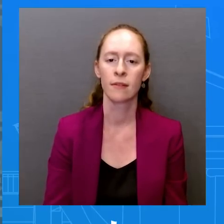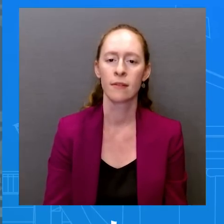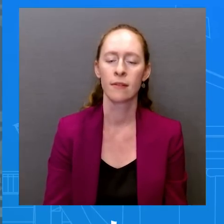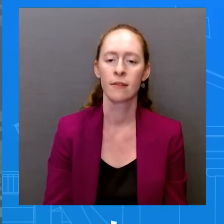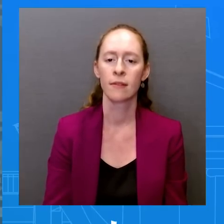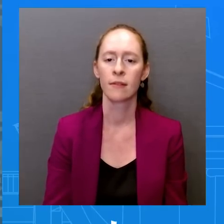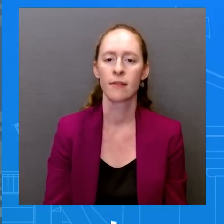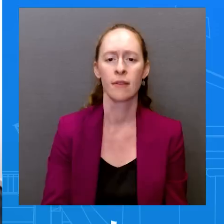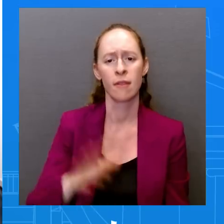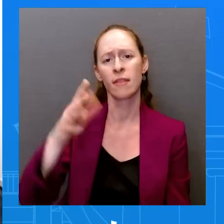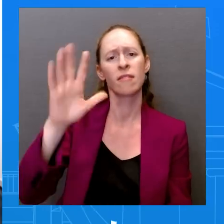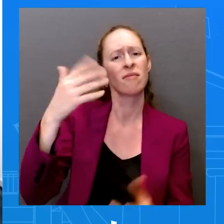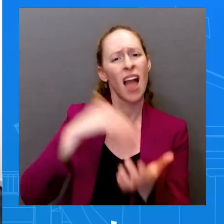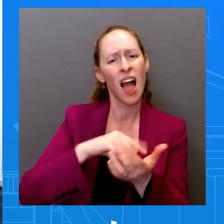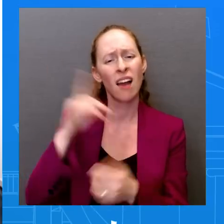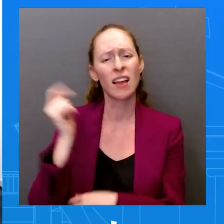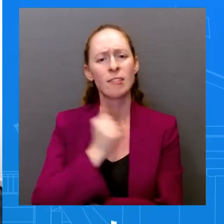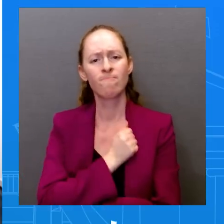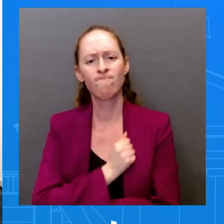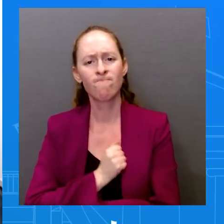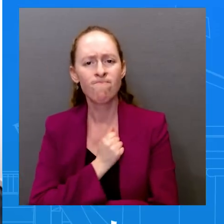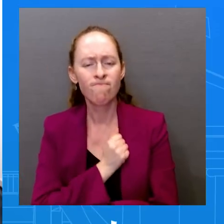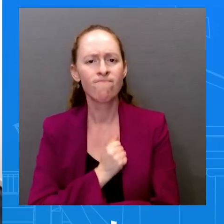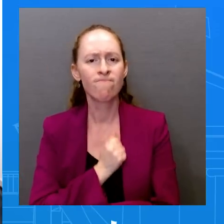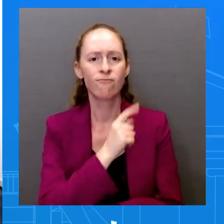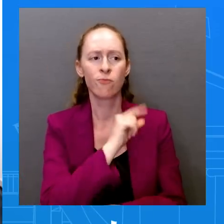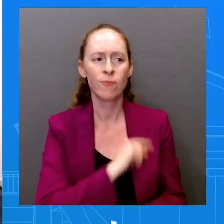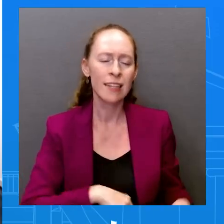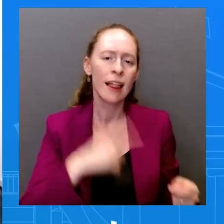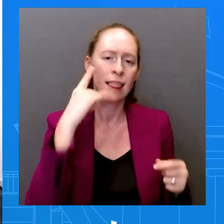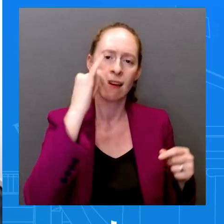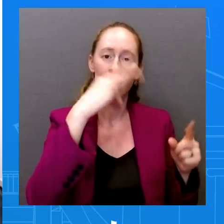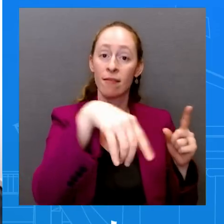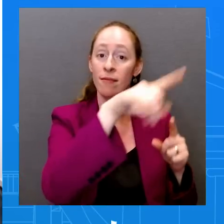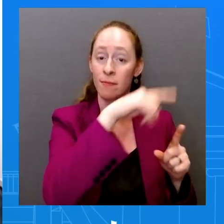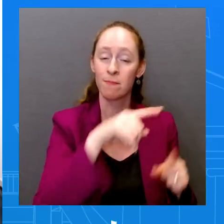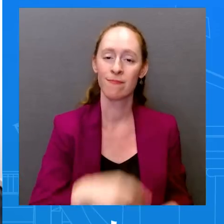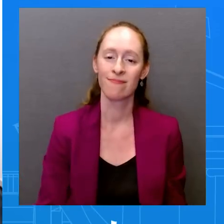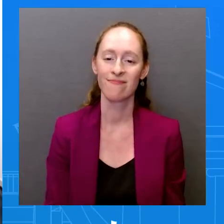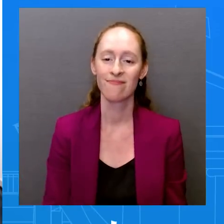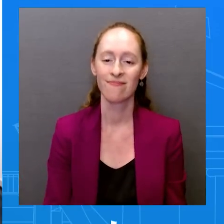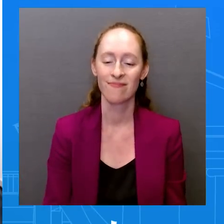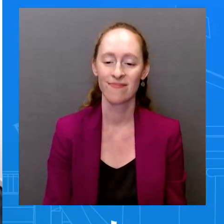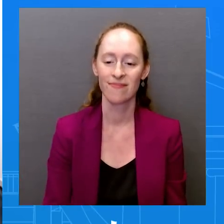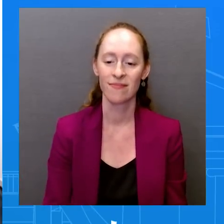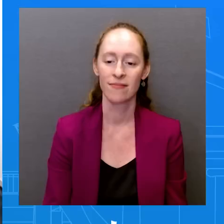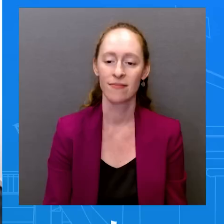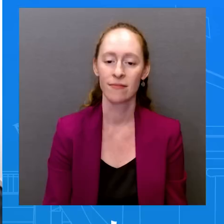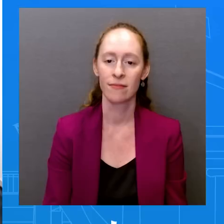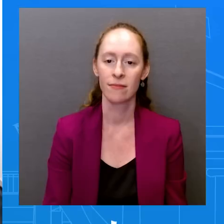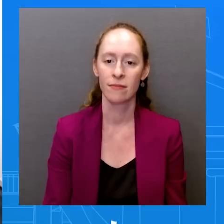The Press: On COVID, there's a report today that the White House might be looking to wind down the COVID Response Team sometime next year. Is that in consideration?